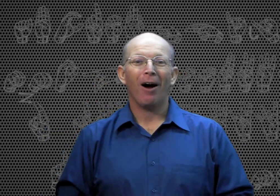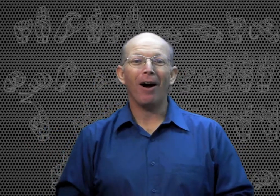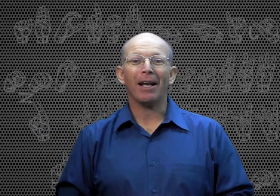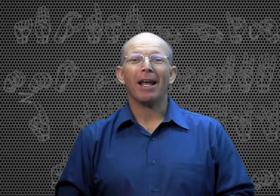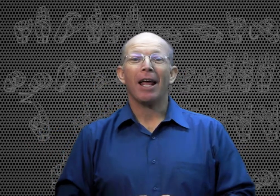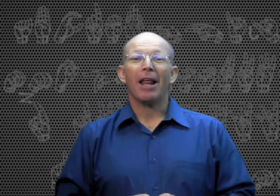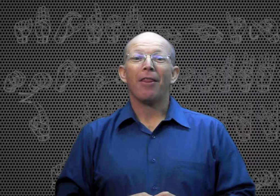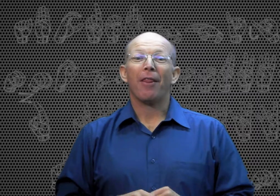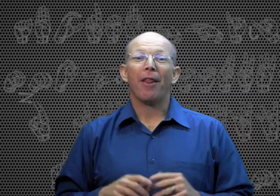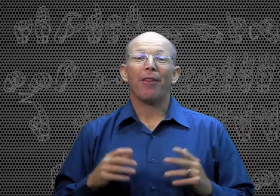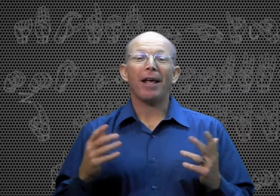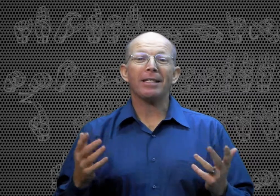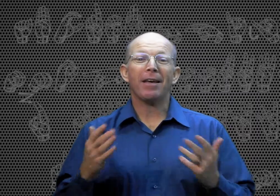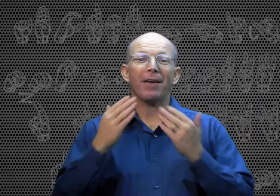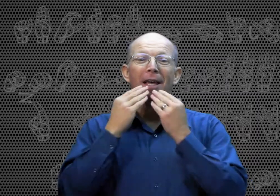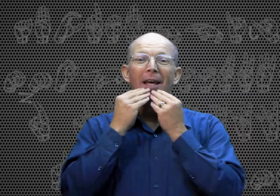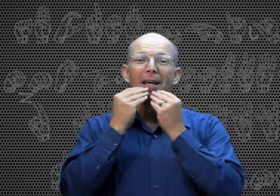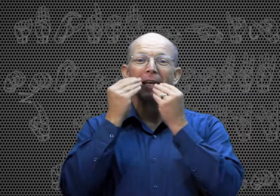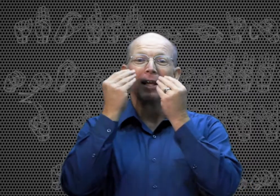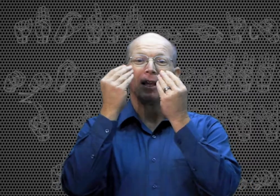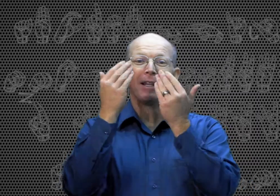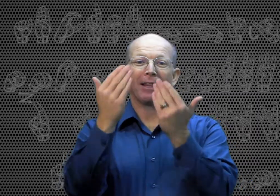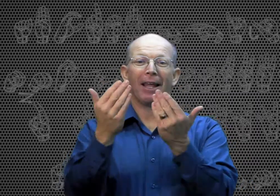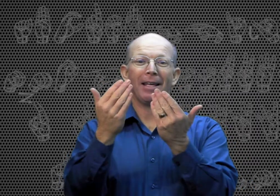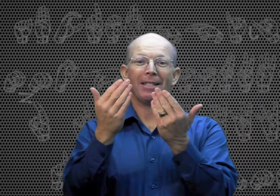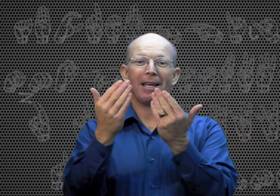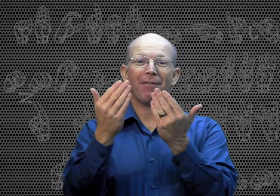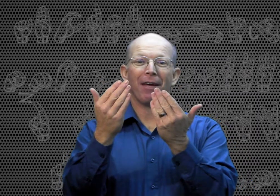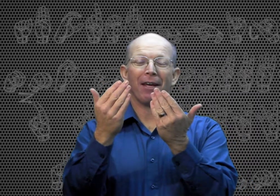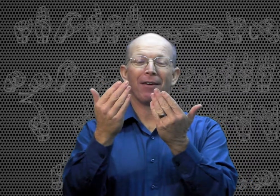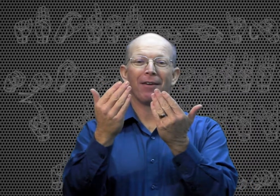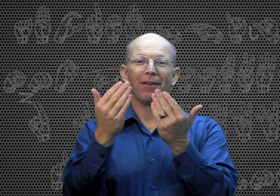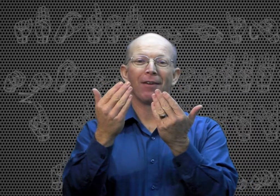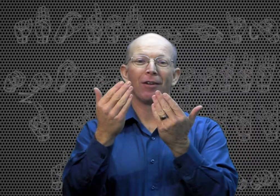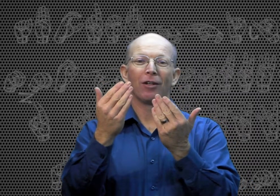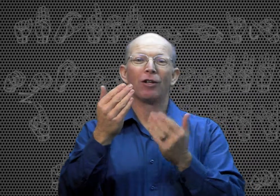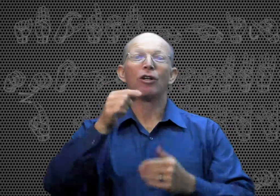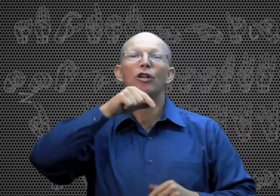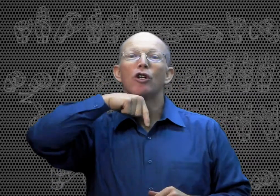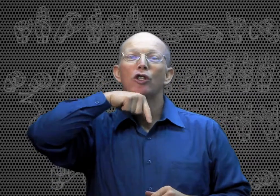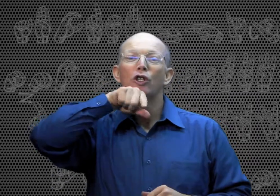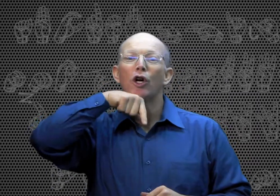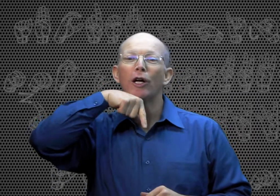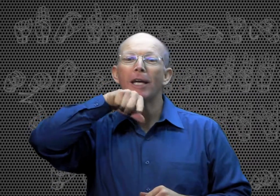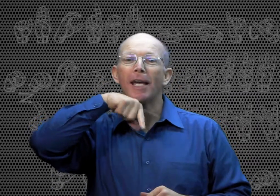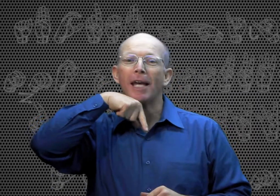Alright? THANKSGIVING